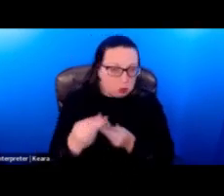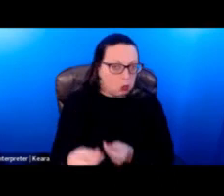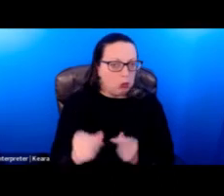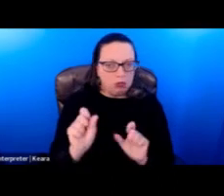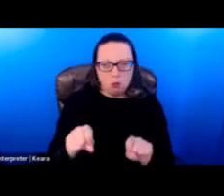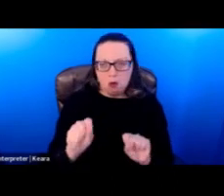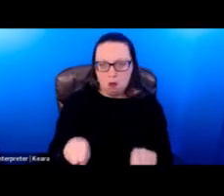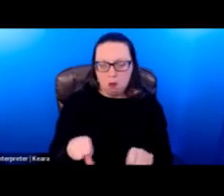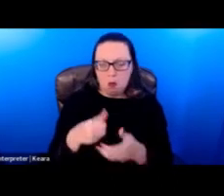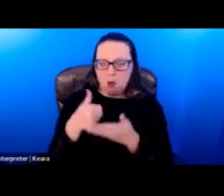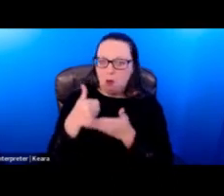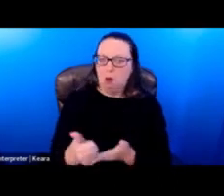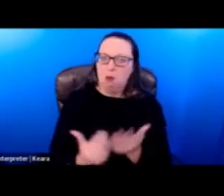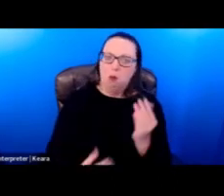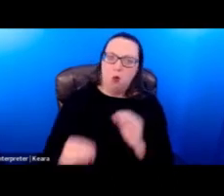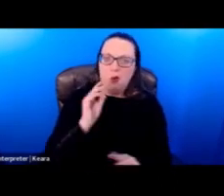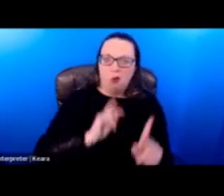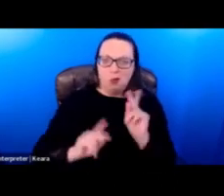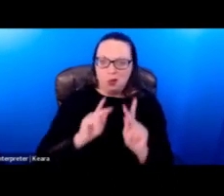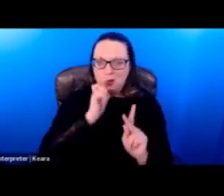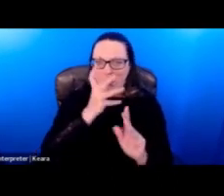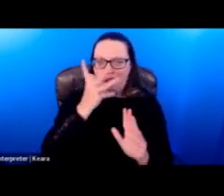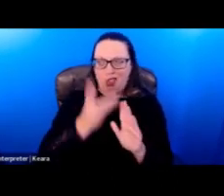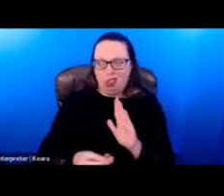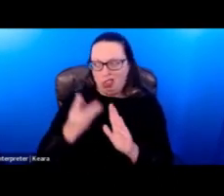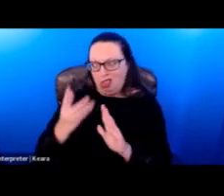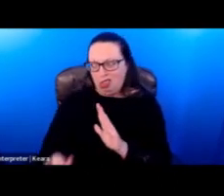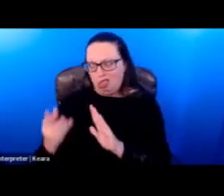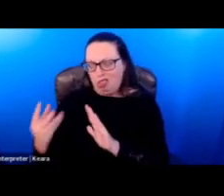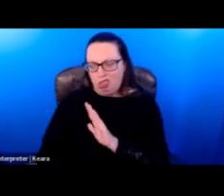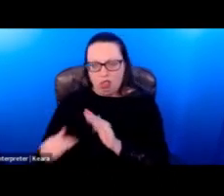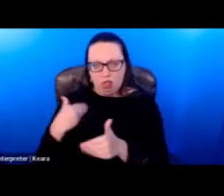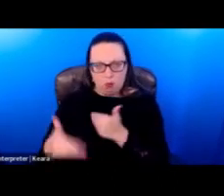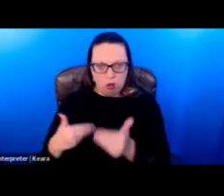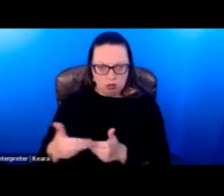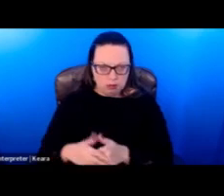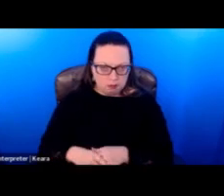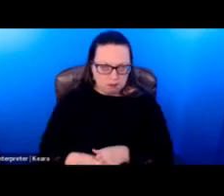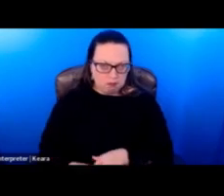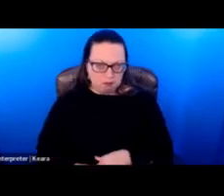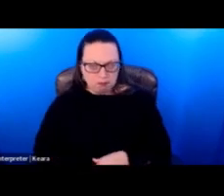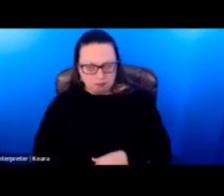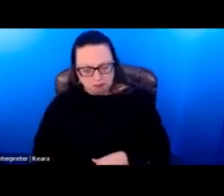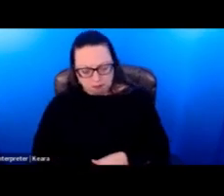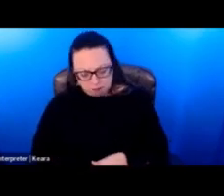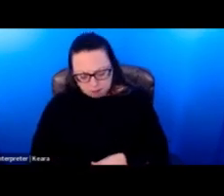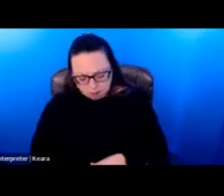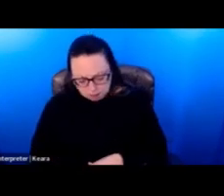more individuals not fall out of the process. So this blog goes into some of the specific ways